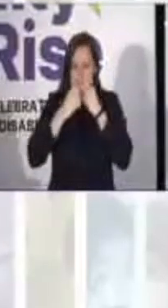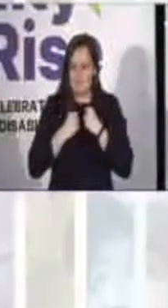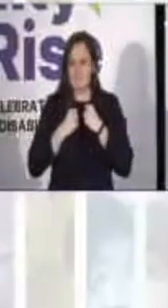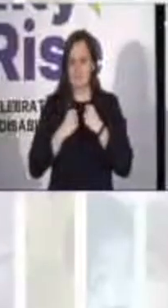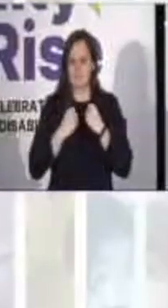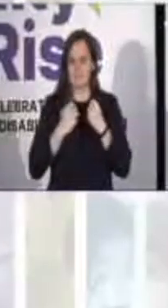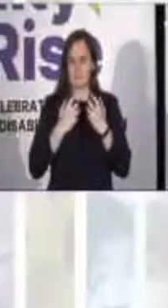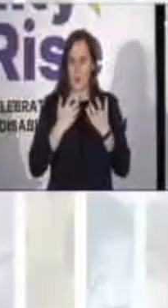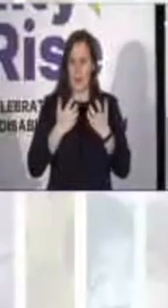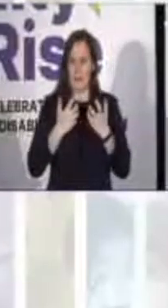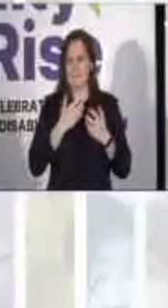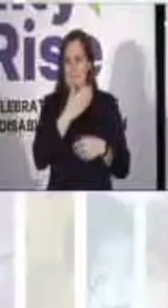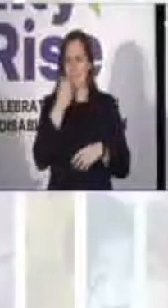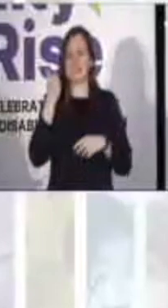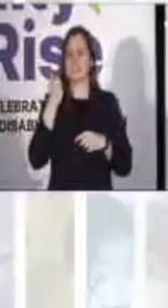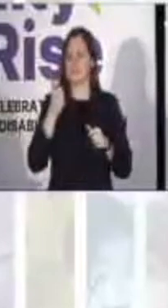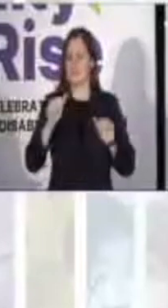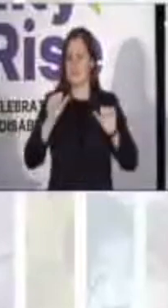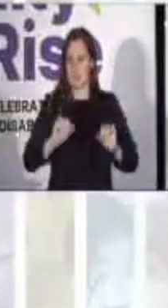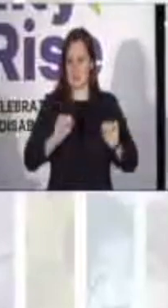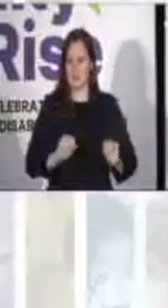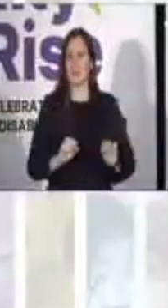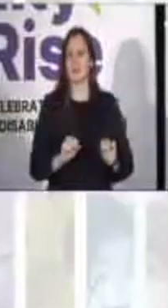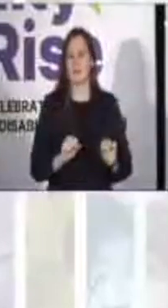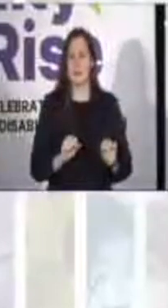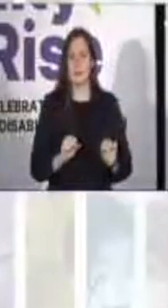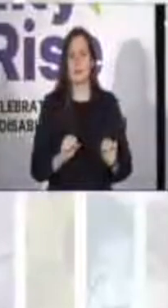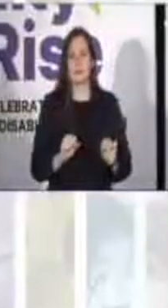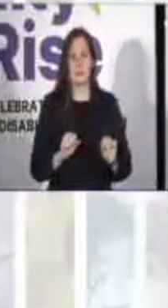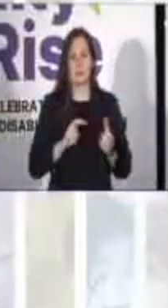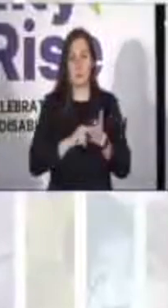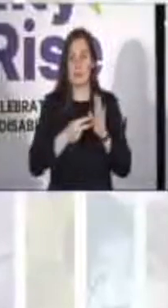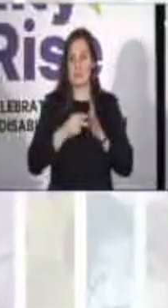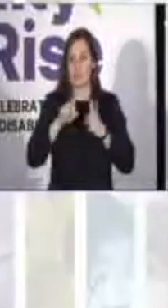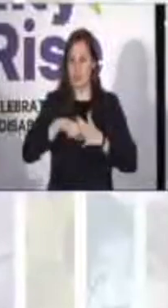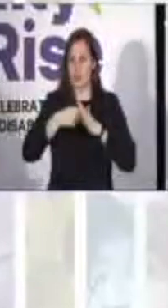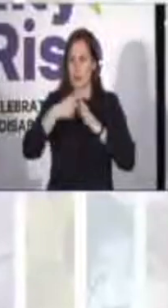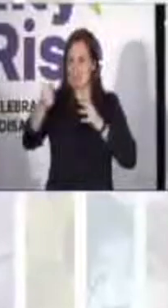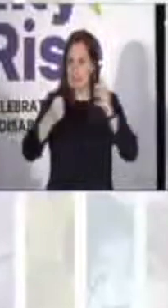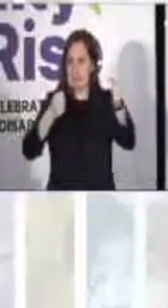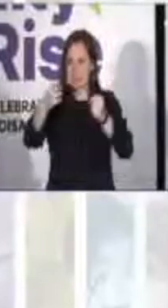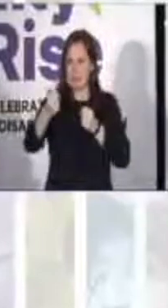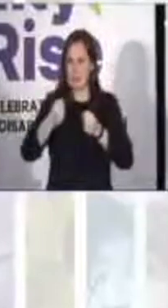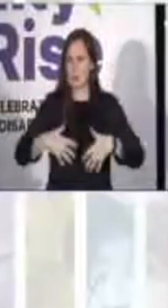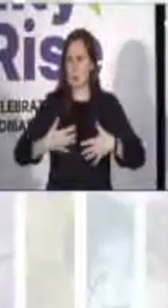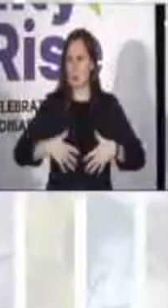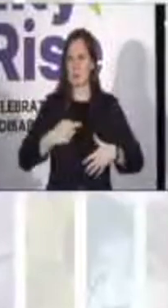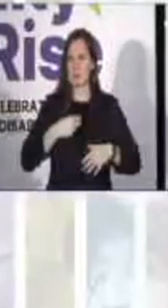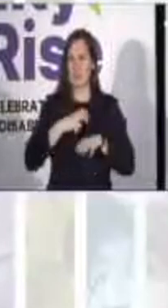AND SO, THE JOURNEY OF EMPLOYMENT WAS ONE I WAS NERVOUS TO EMBARK UPON.